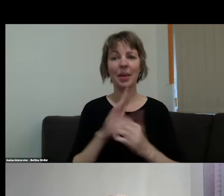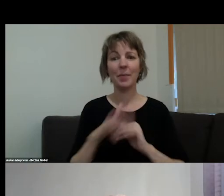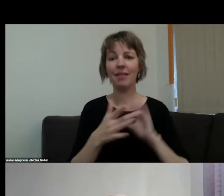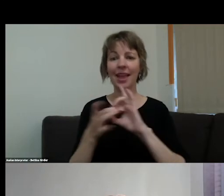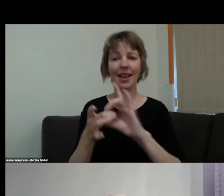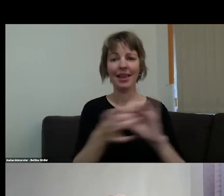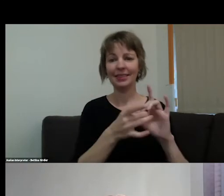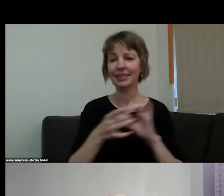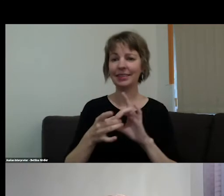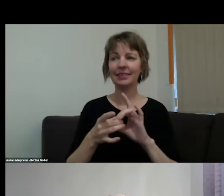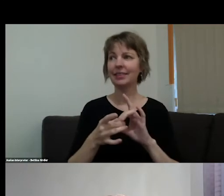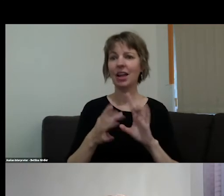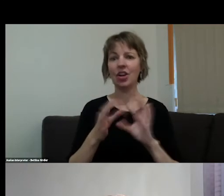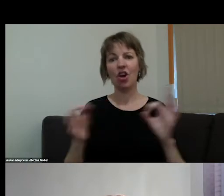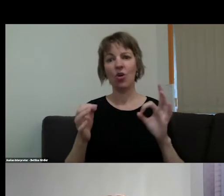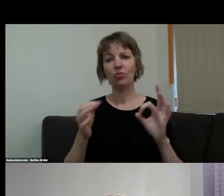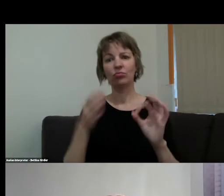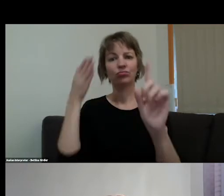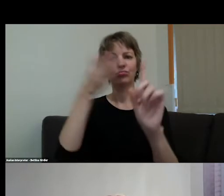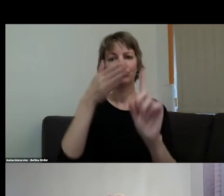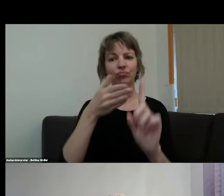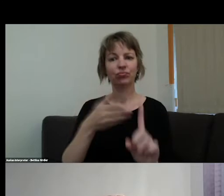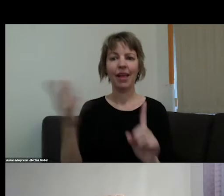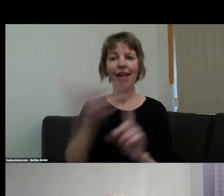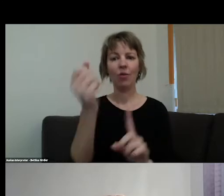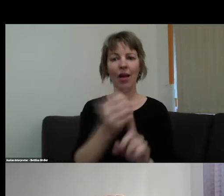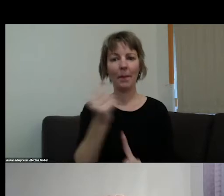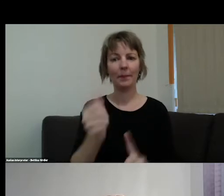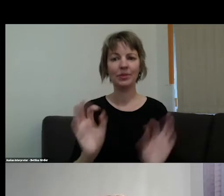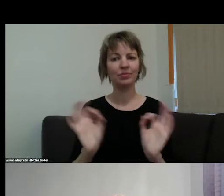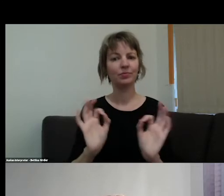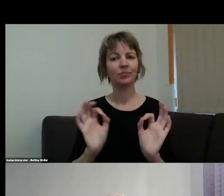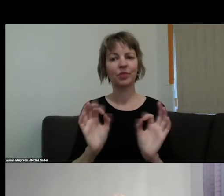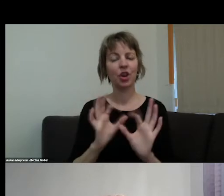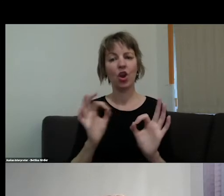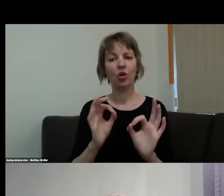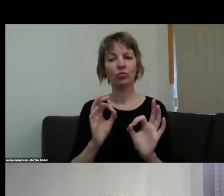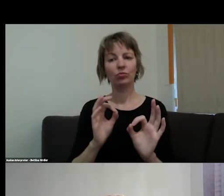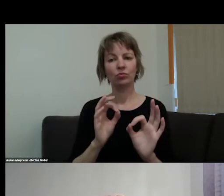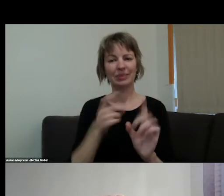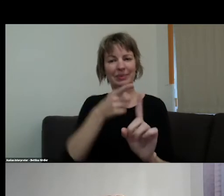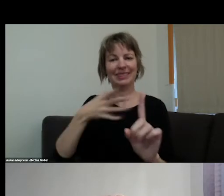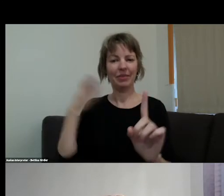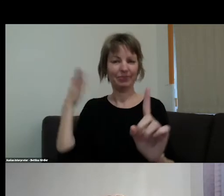any outcomes or sort of inherent purpose to the work. It was about being together in a space and,